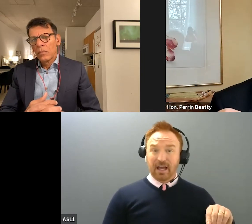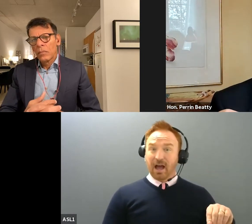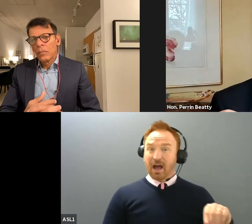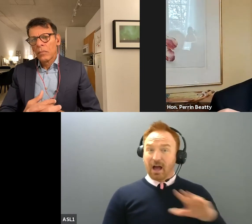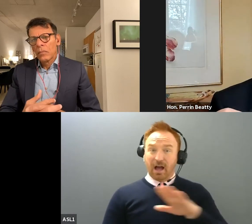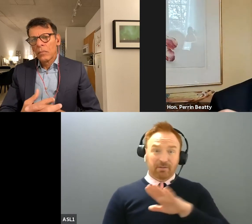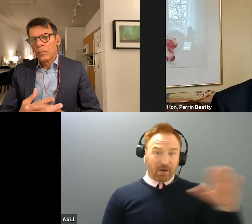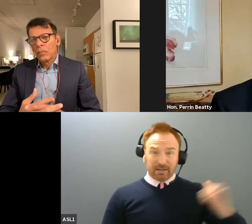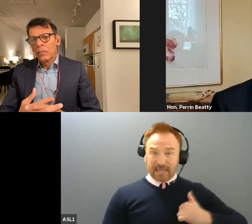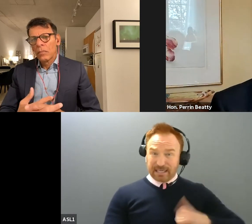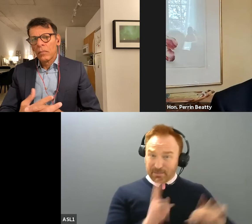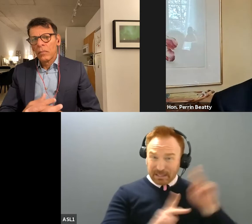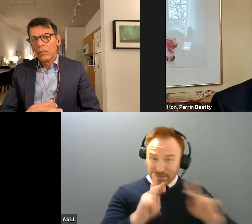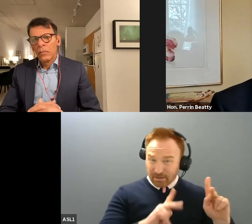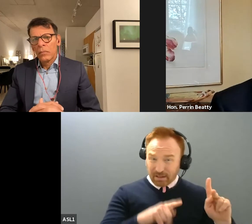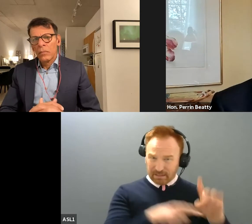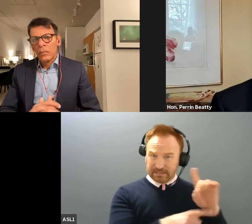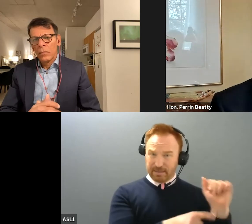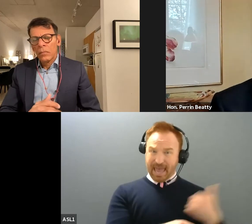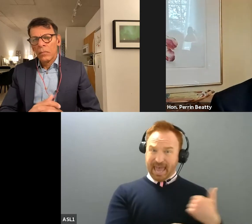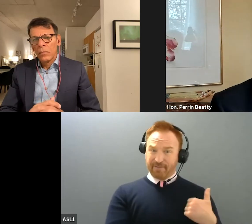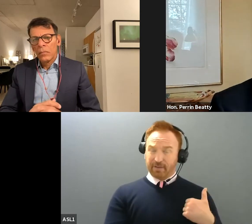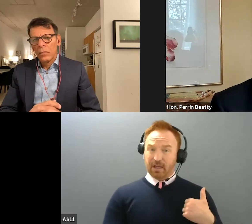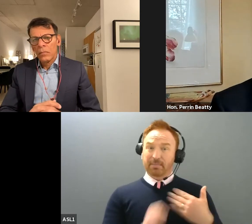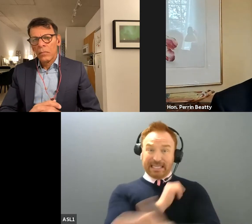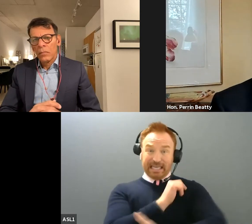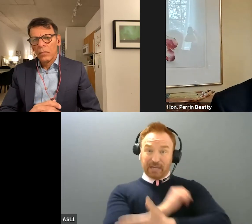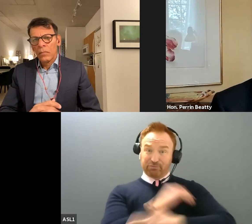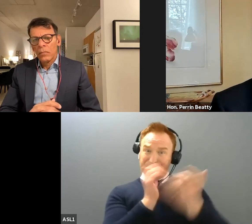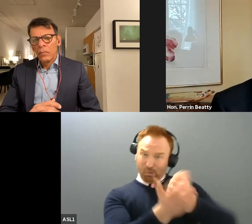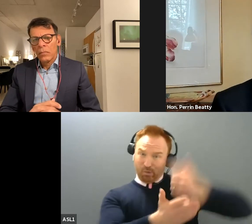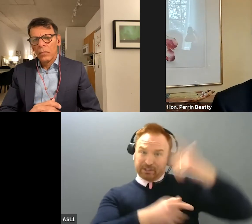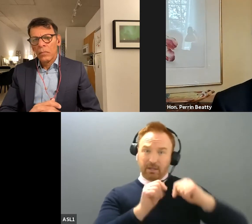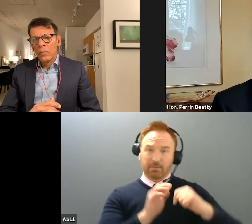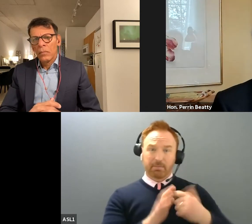you know, we're a country that's rich, but we can't afford to waste the skills of anybody who